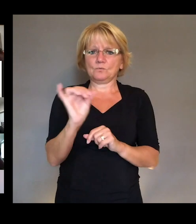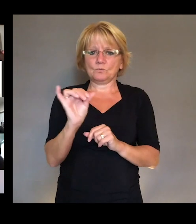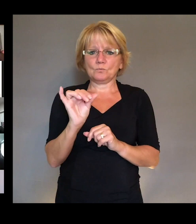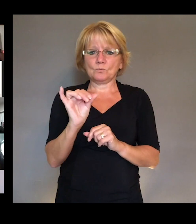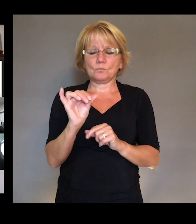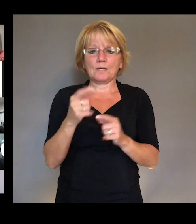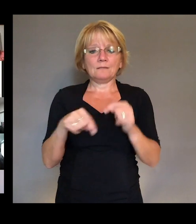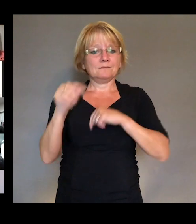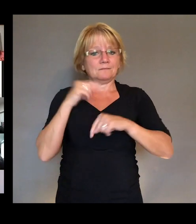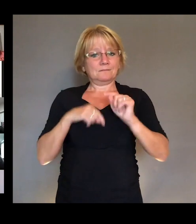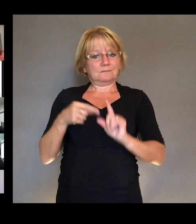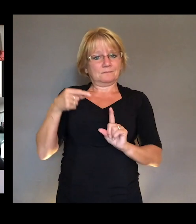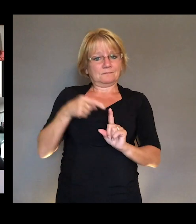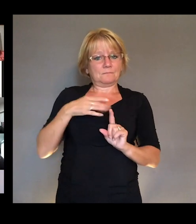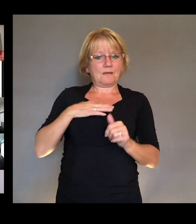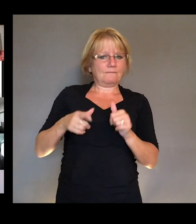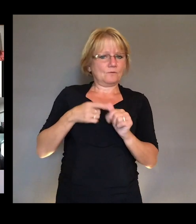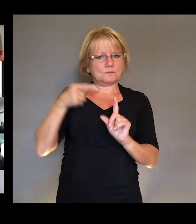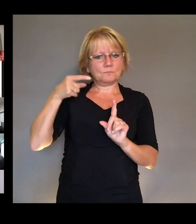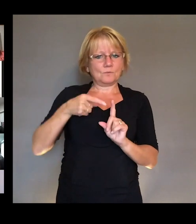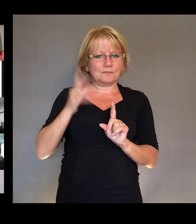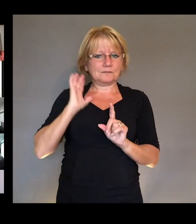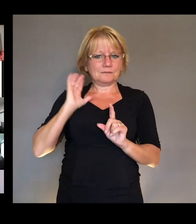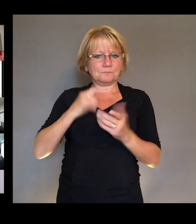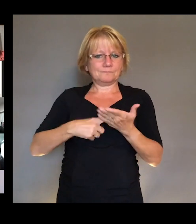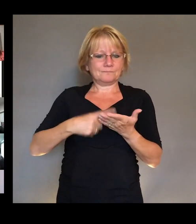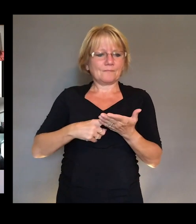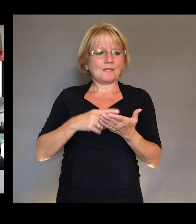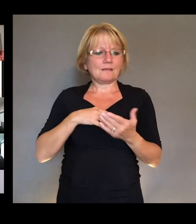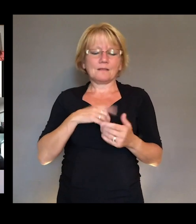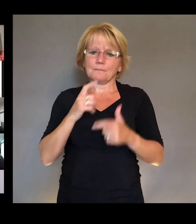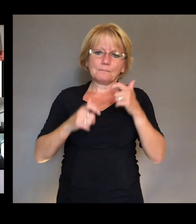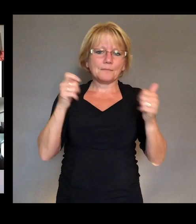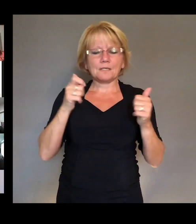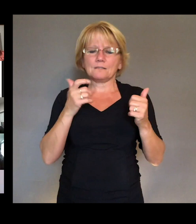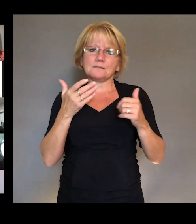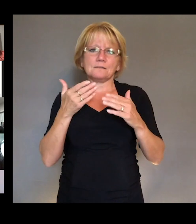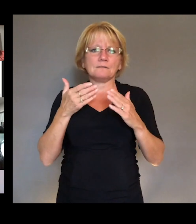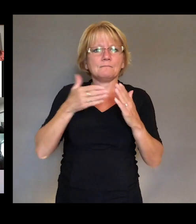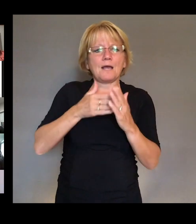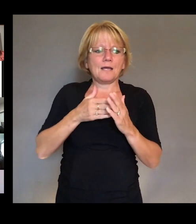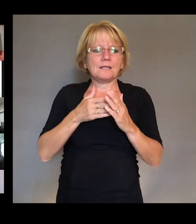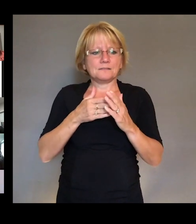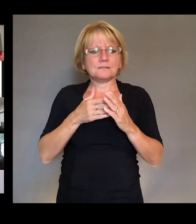And going back to what I originally spoke about, I think to me, the biggest implicit bias in education